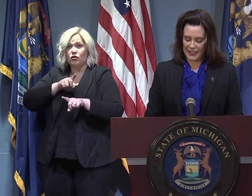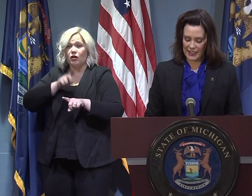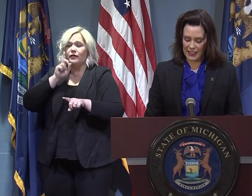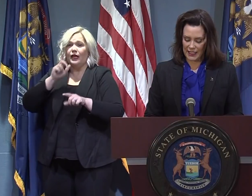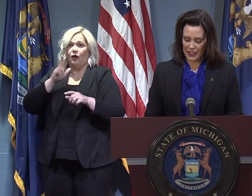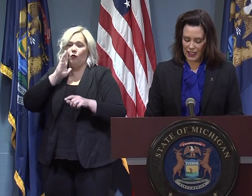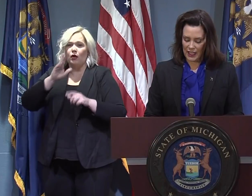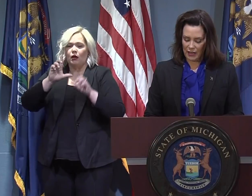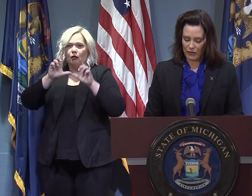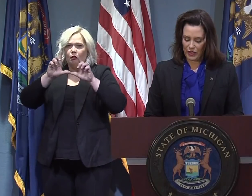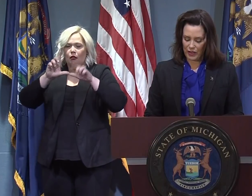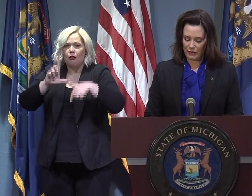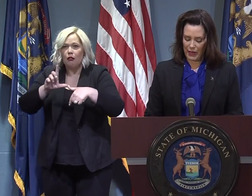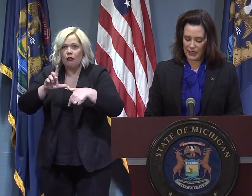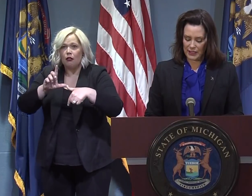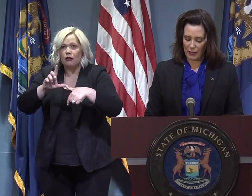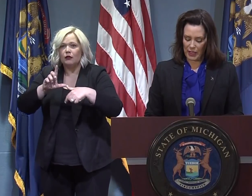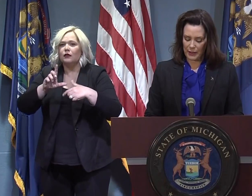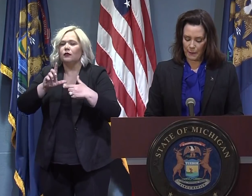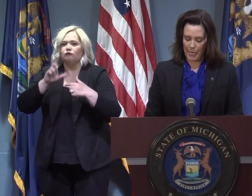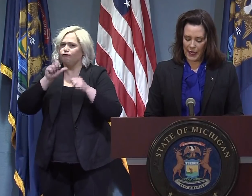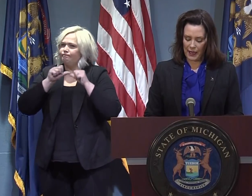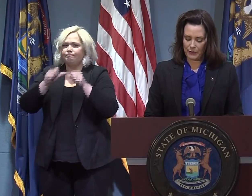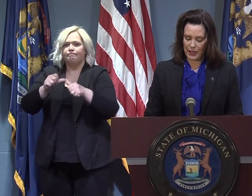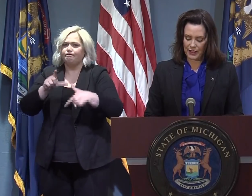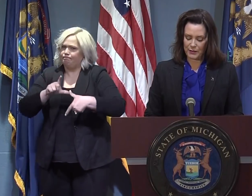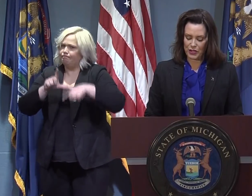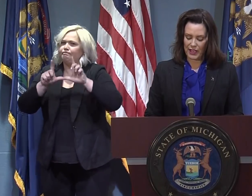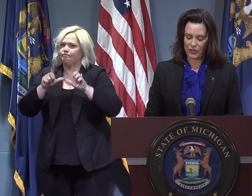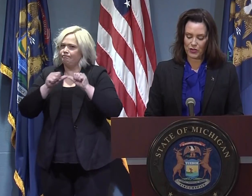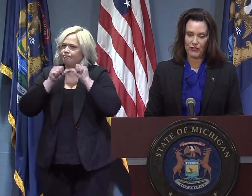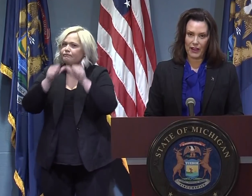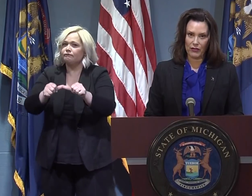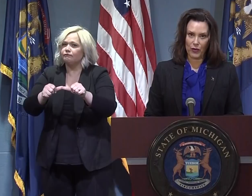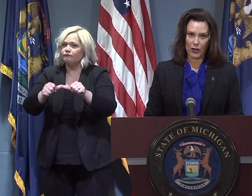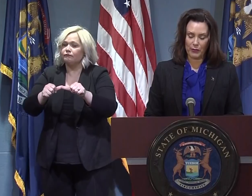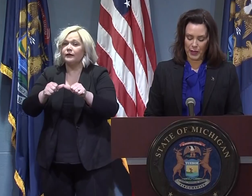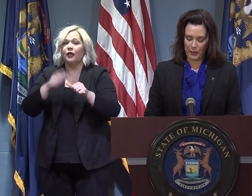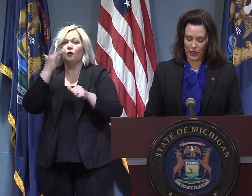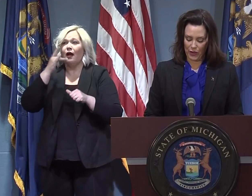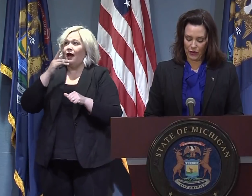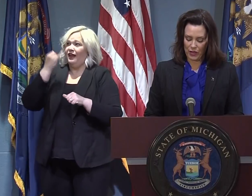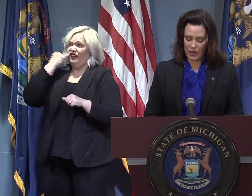THE VALIDITY OF PERSONAL PROTECTION ORDERS THAT WOULD OTHERWISE EXPIRE DURING COVID 19